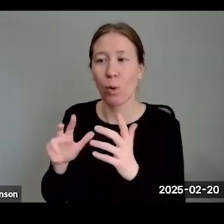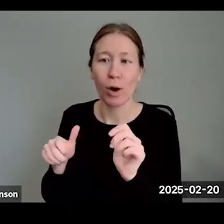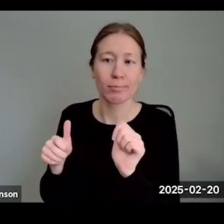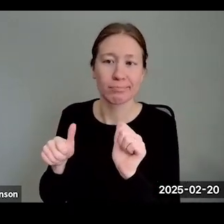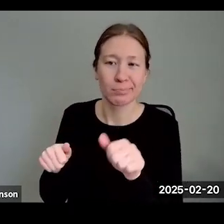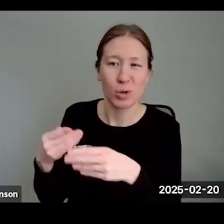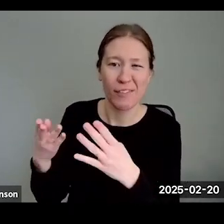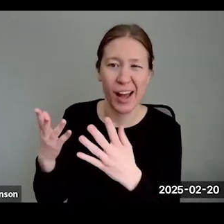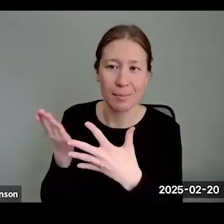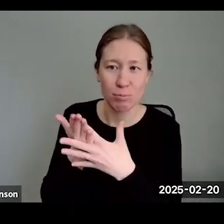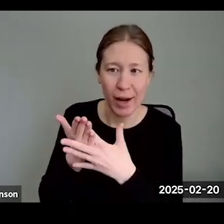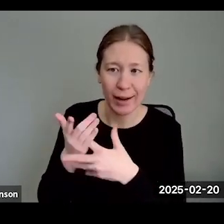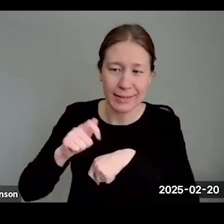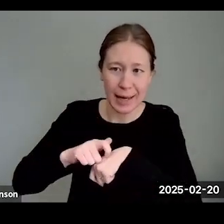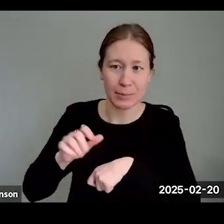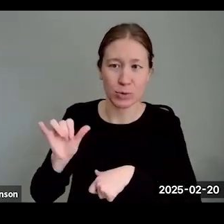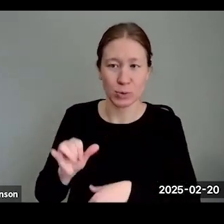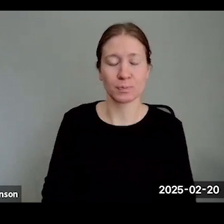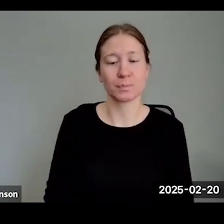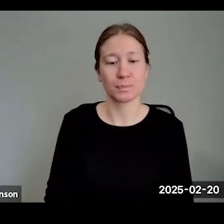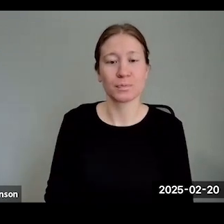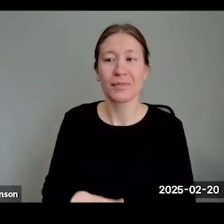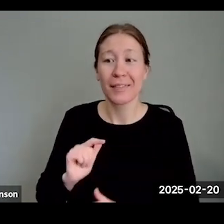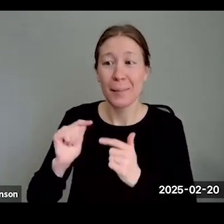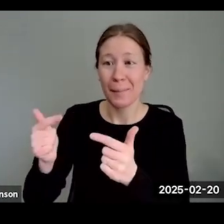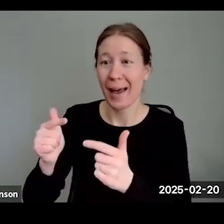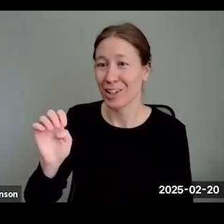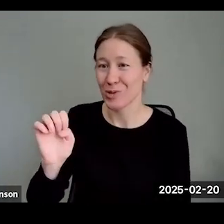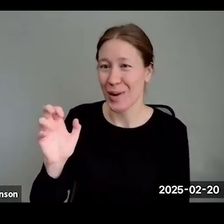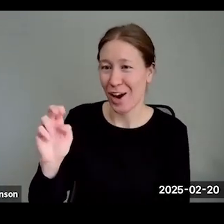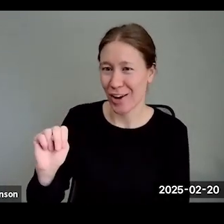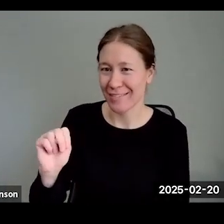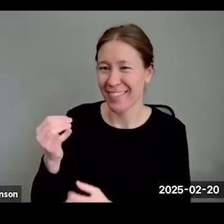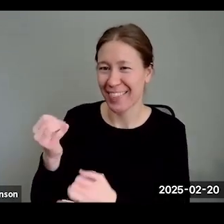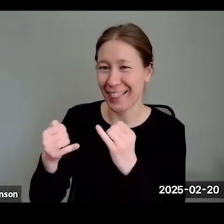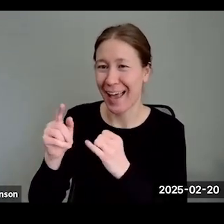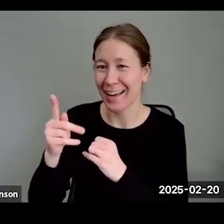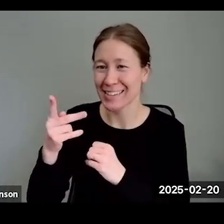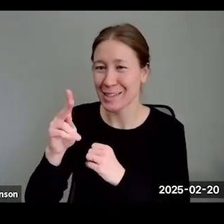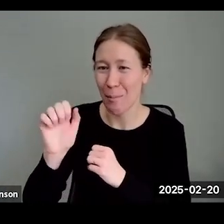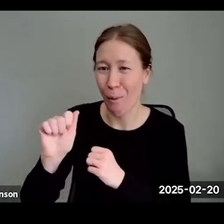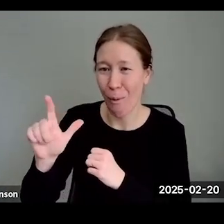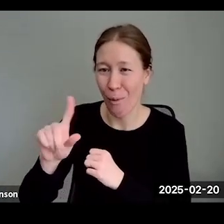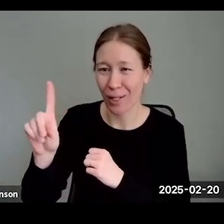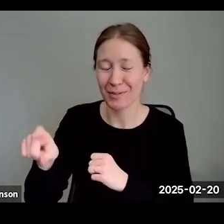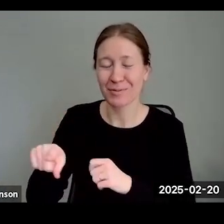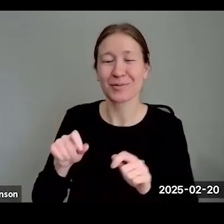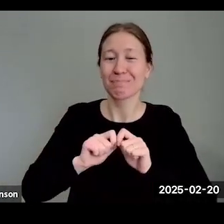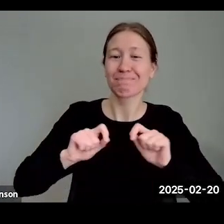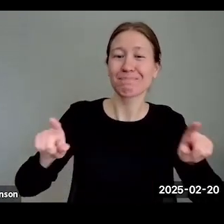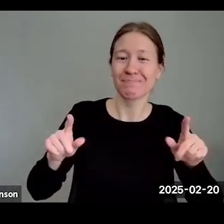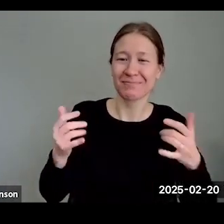for our last poll in this presentation. All right, so this is Erin speaking. We'll go ahead and launch this next poll.